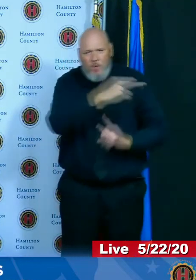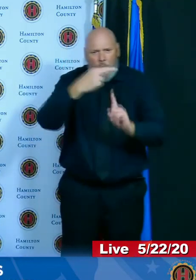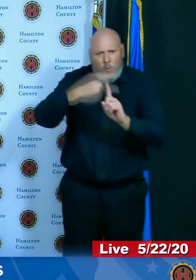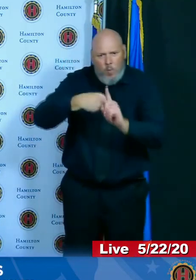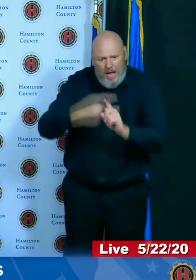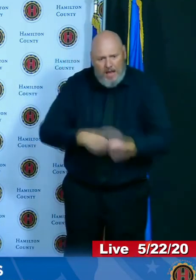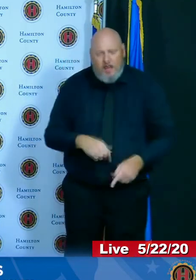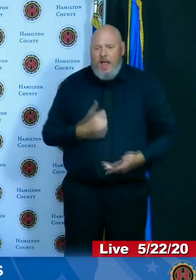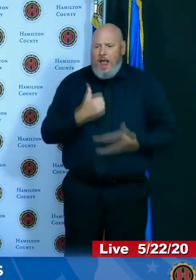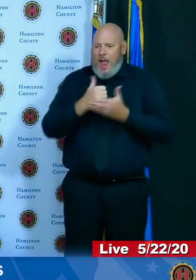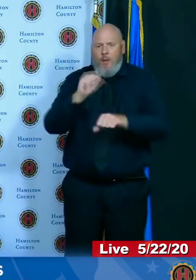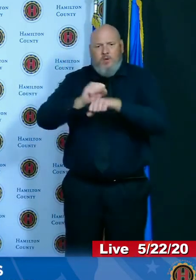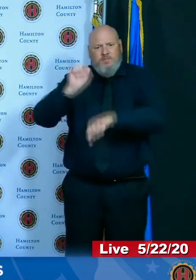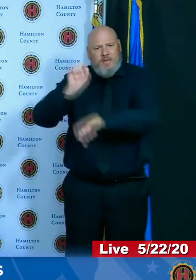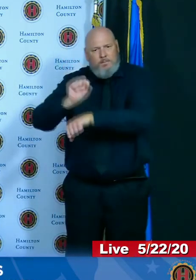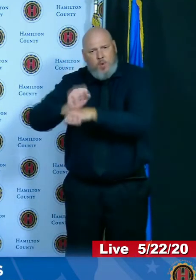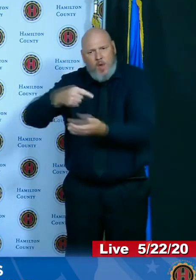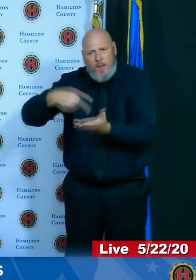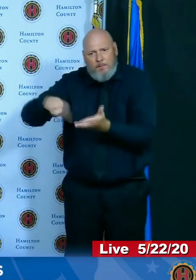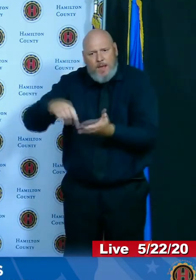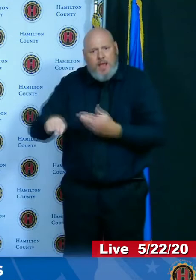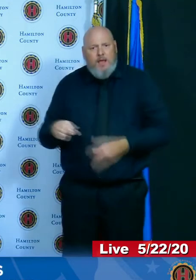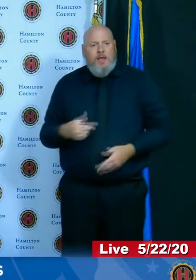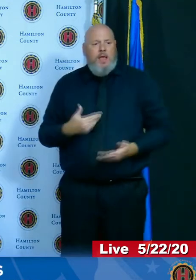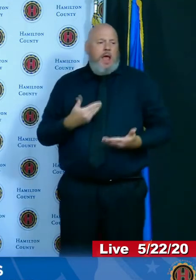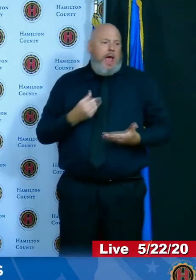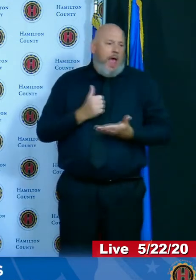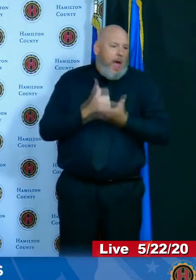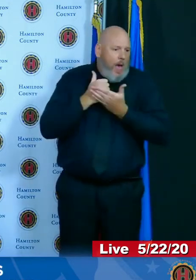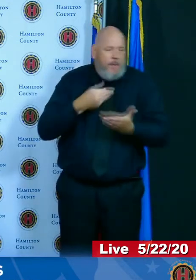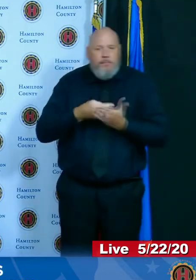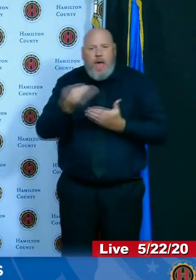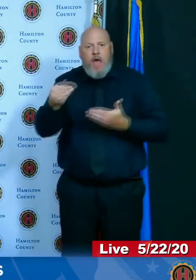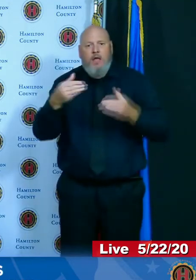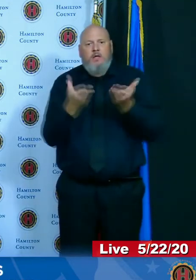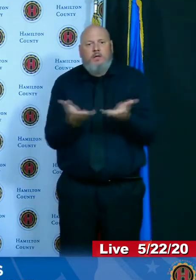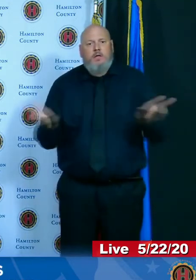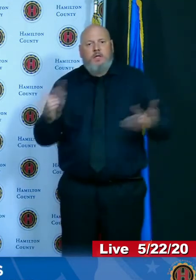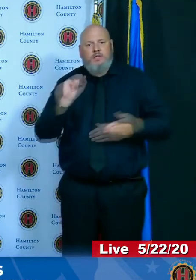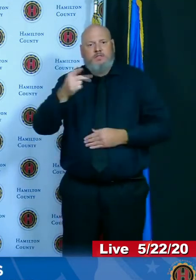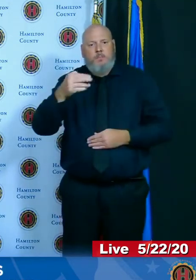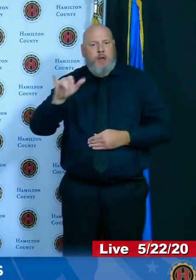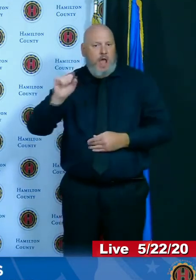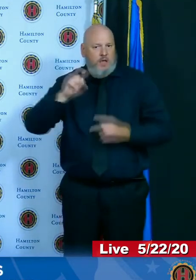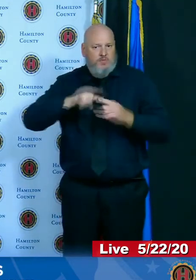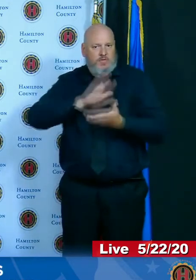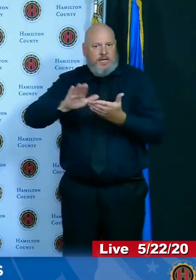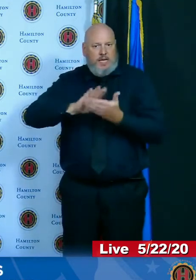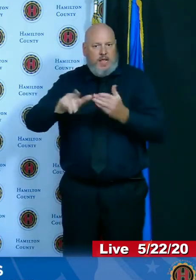and it kind of plugged the gap remember also that there are different tranches